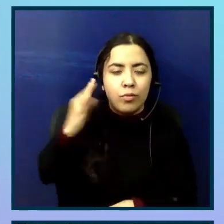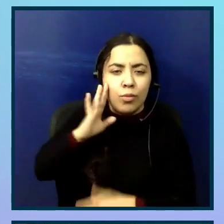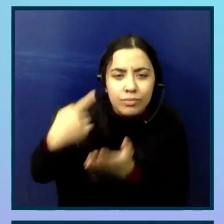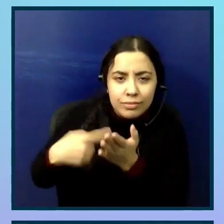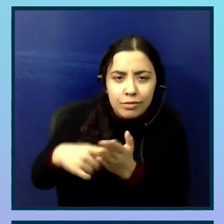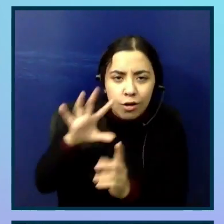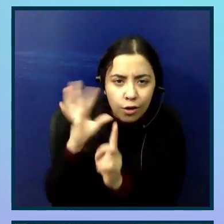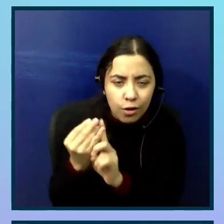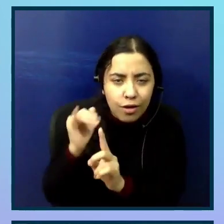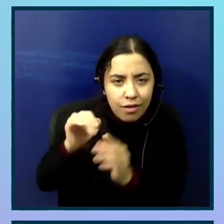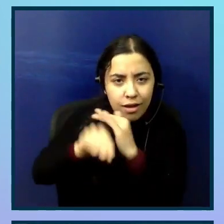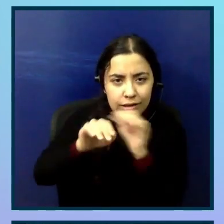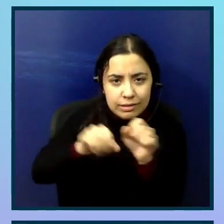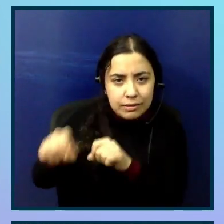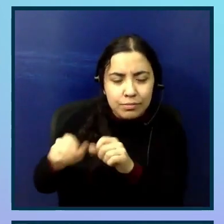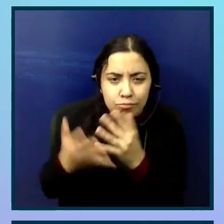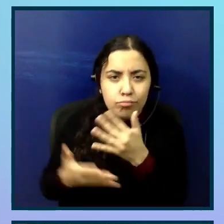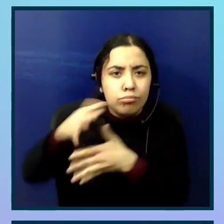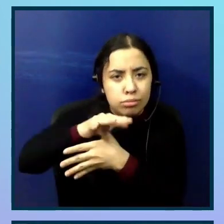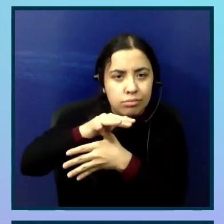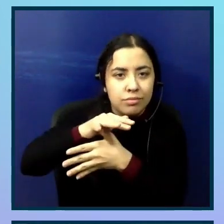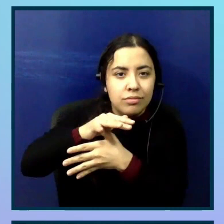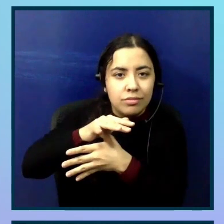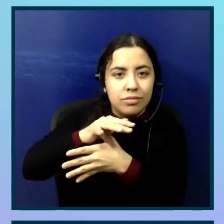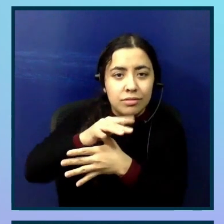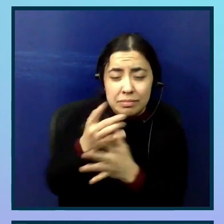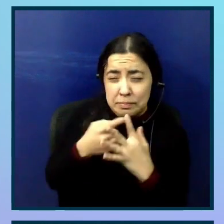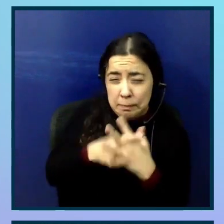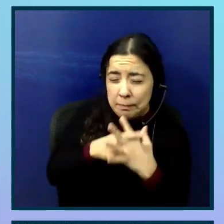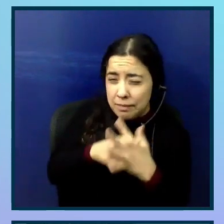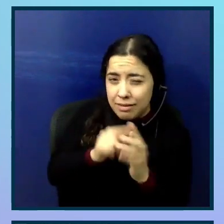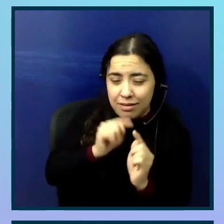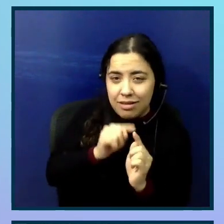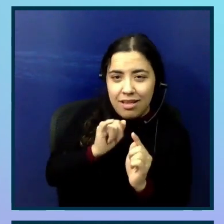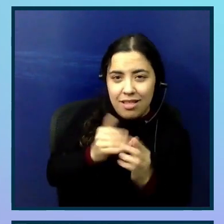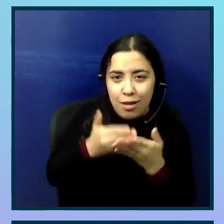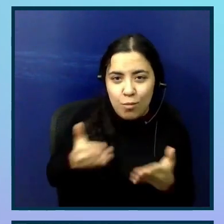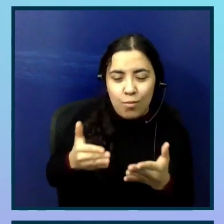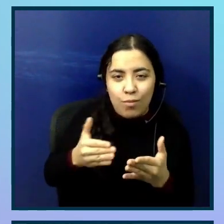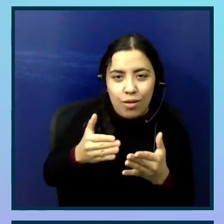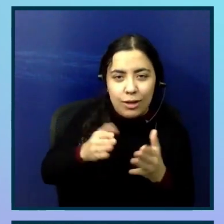where accessibility is prioritized from the very beginning of the product development process.